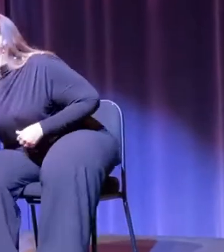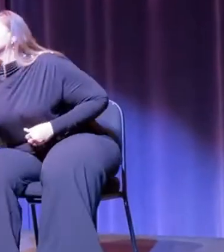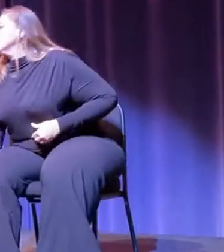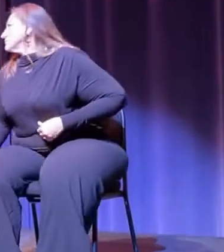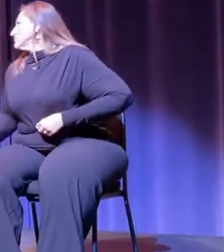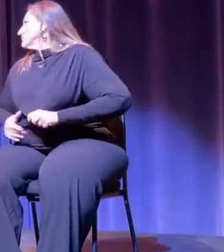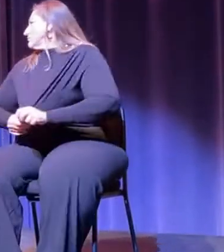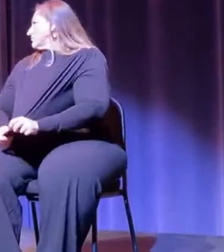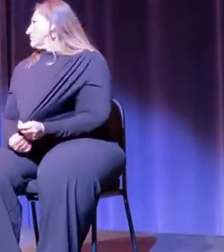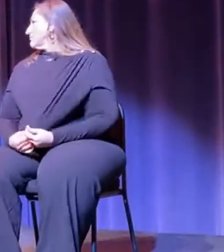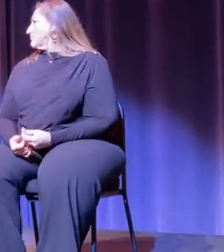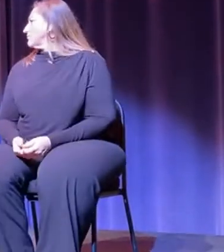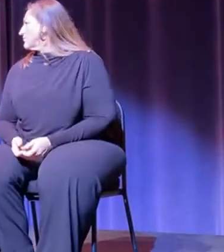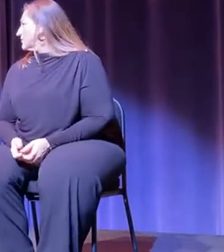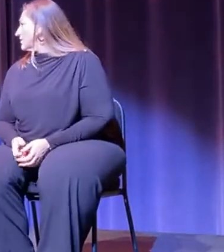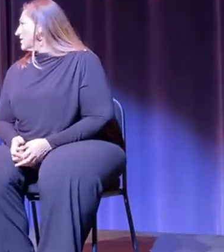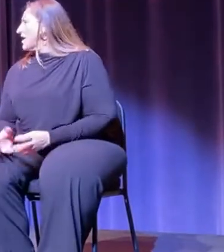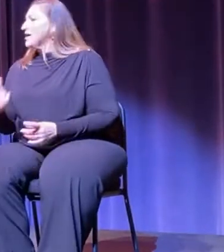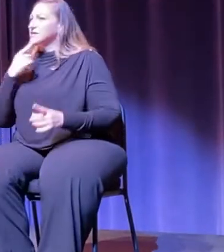Its white supremacy, white supremacy.